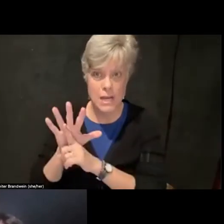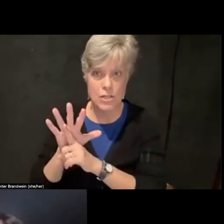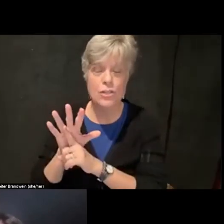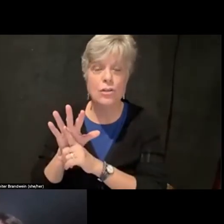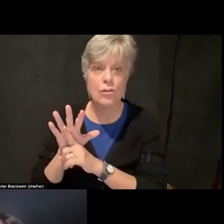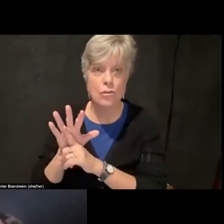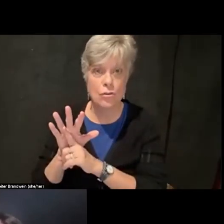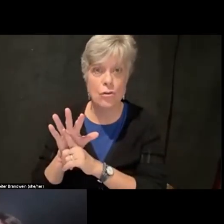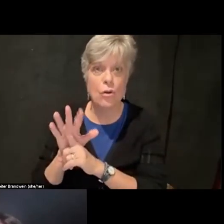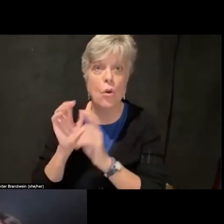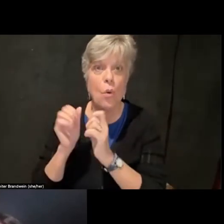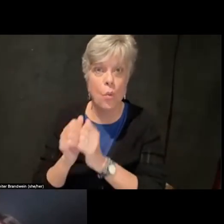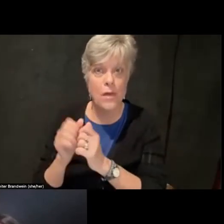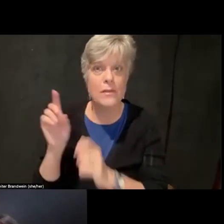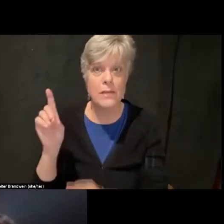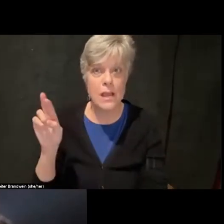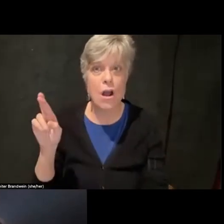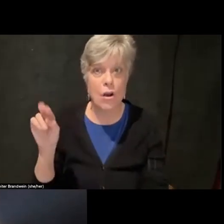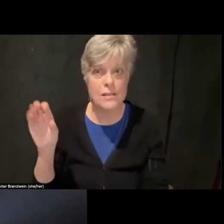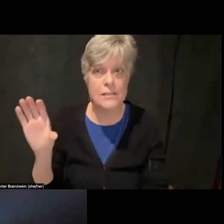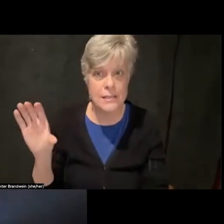with the disability service office,